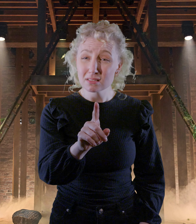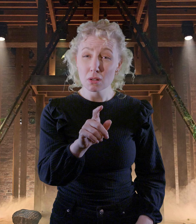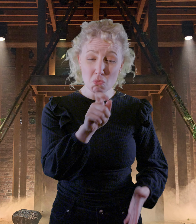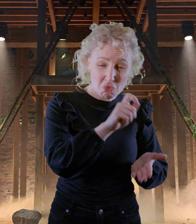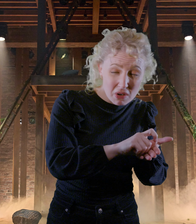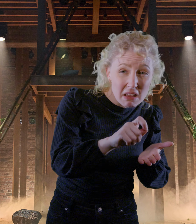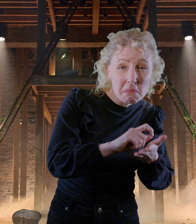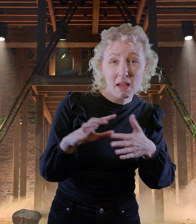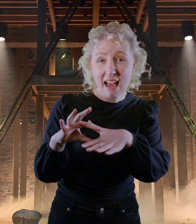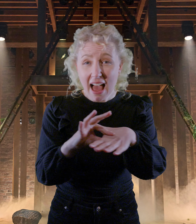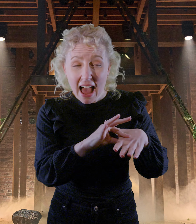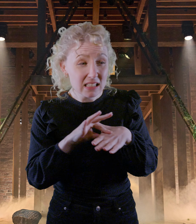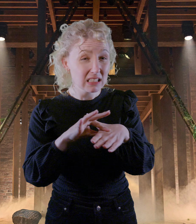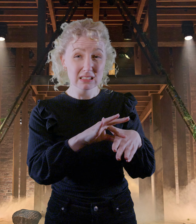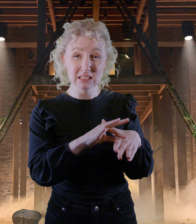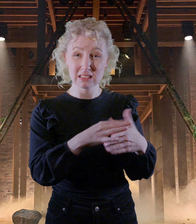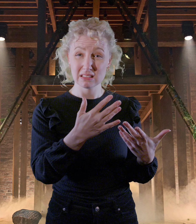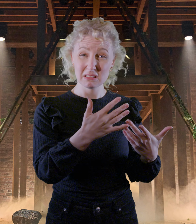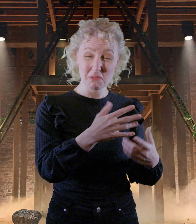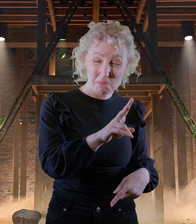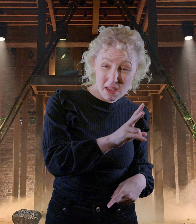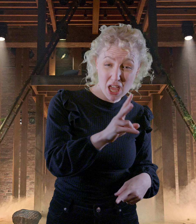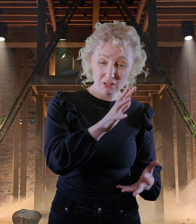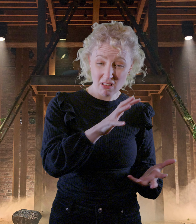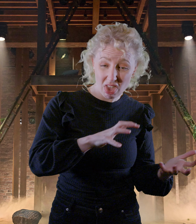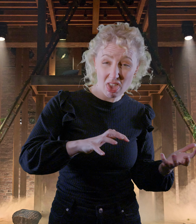to live in the same house with William’s parents.